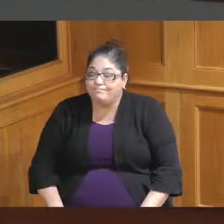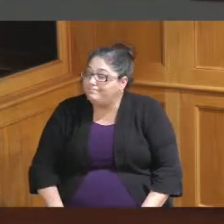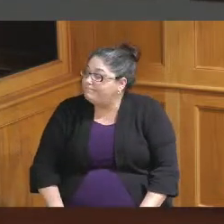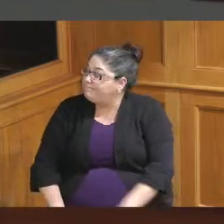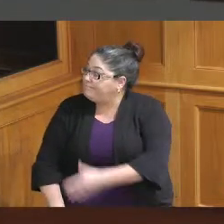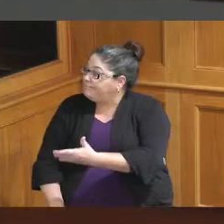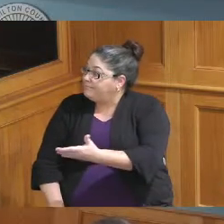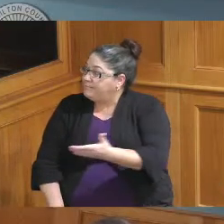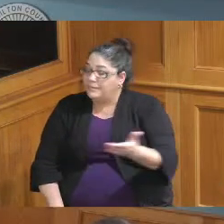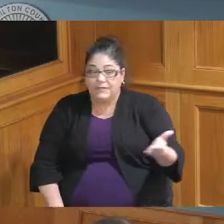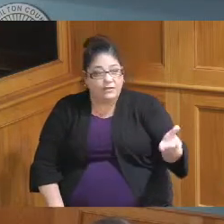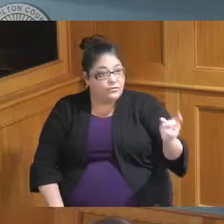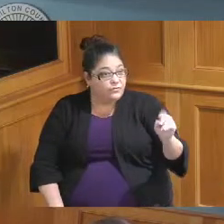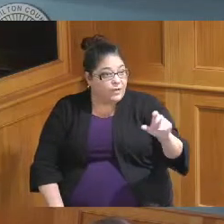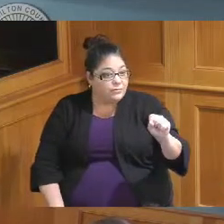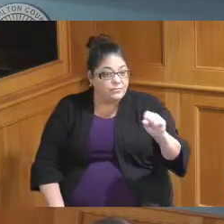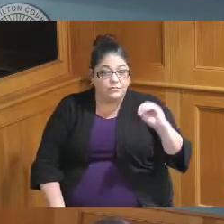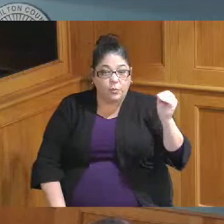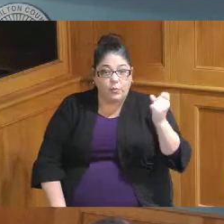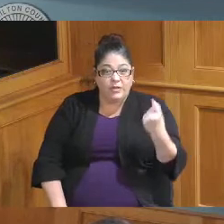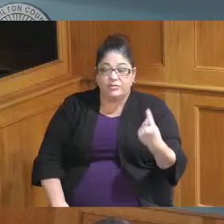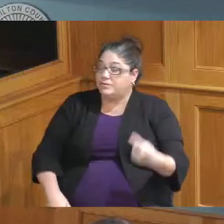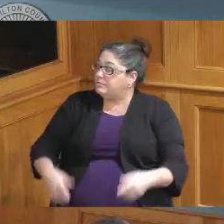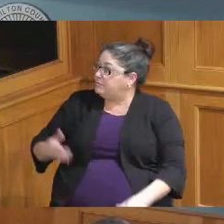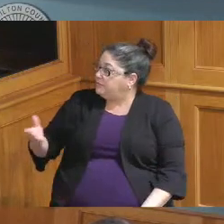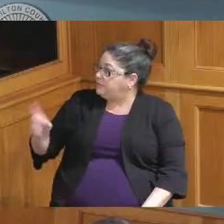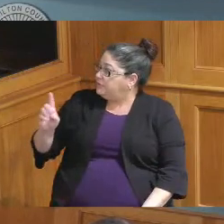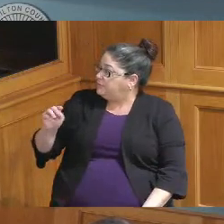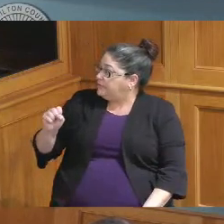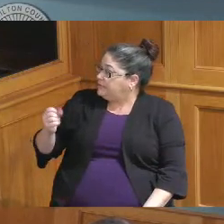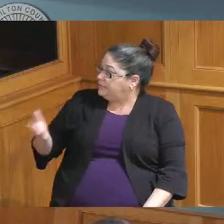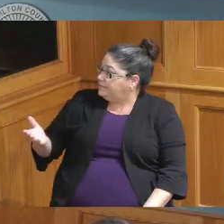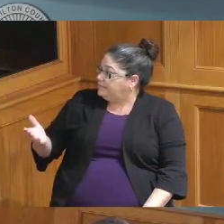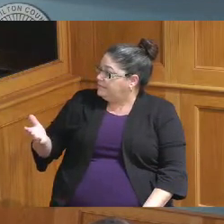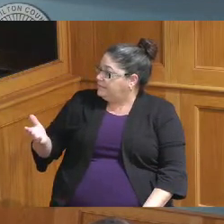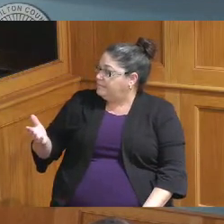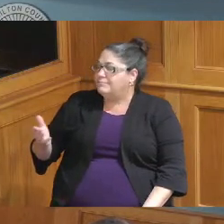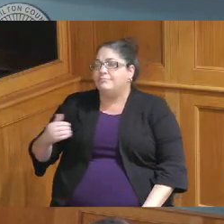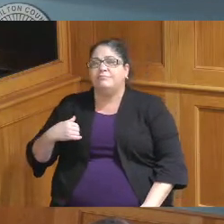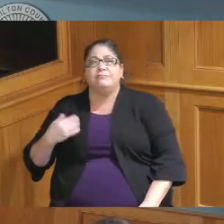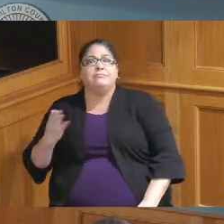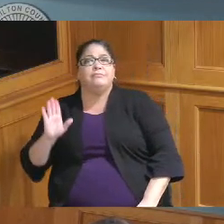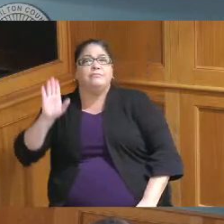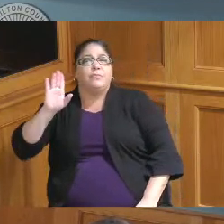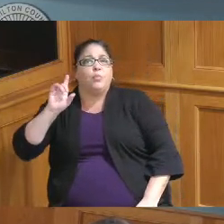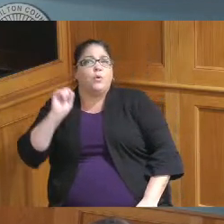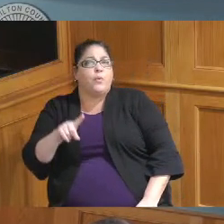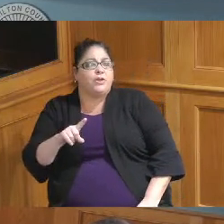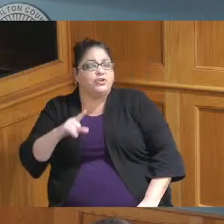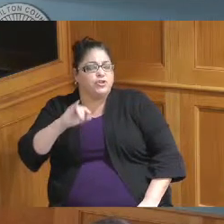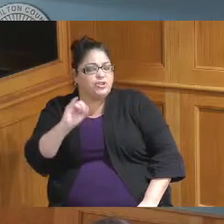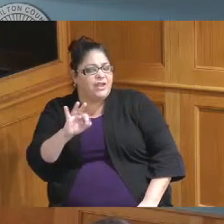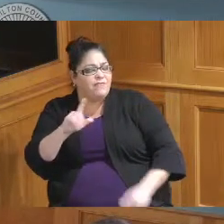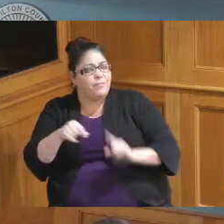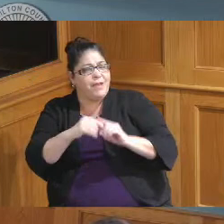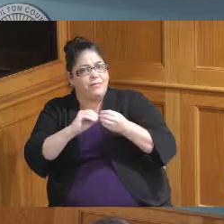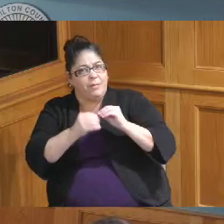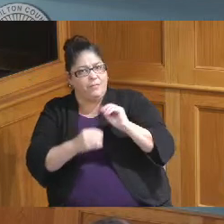President Driehaus no questions Commissioner Dumas I had one question Jeff on item four the